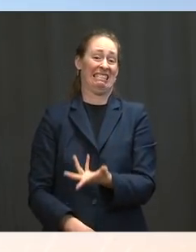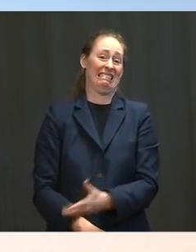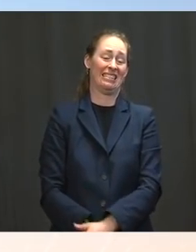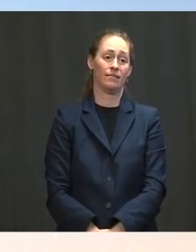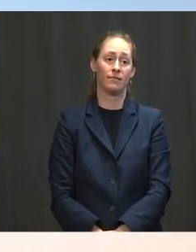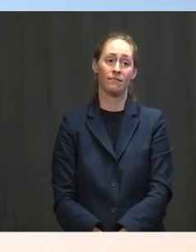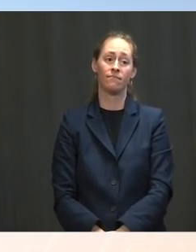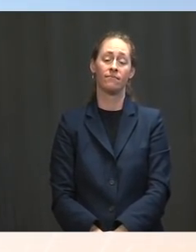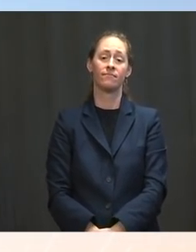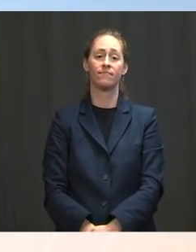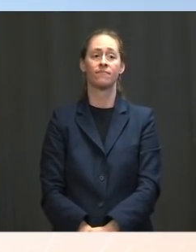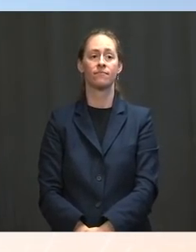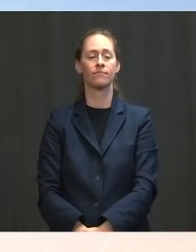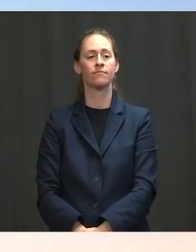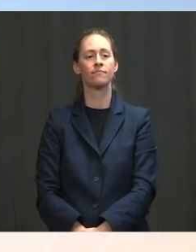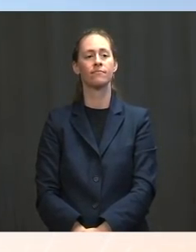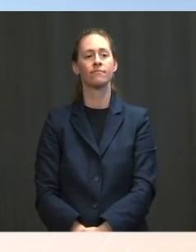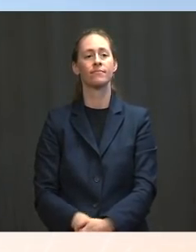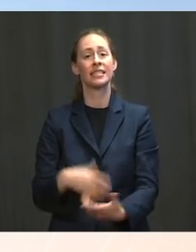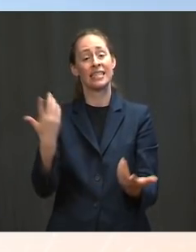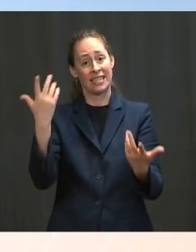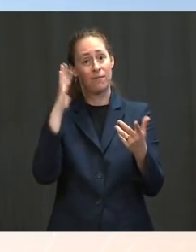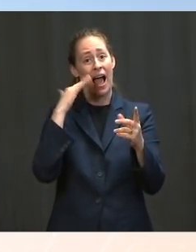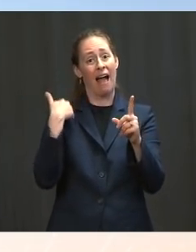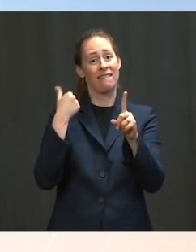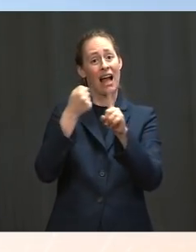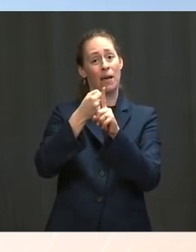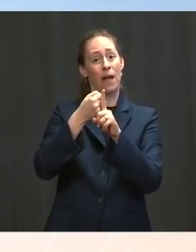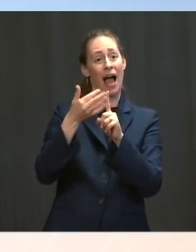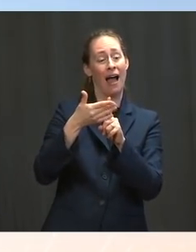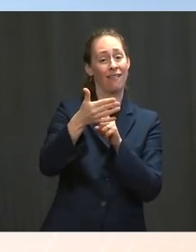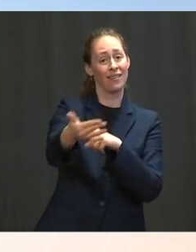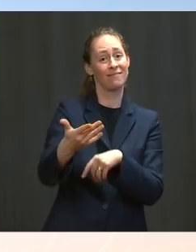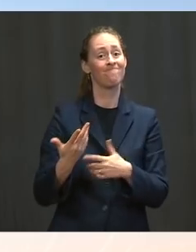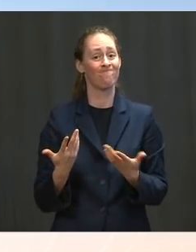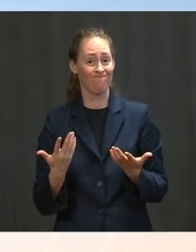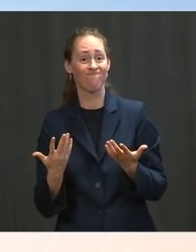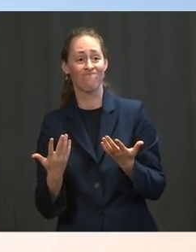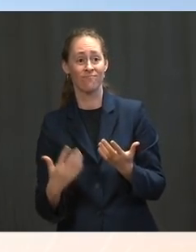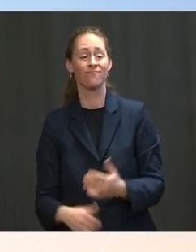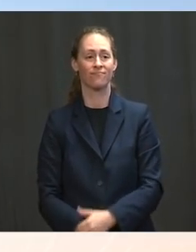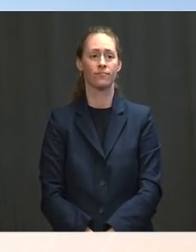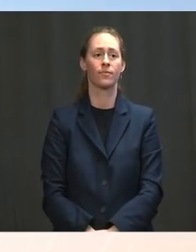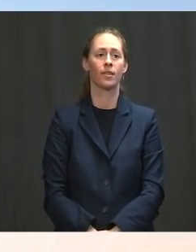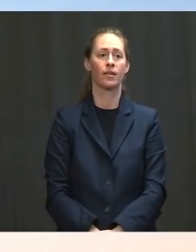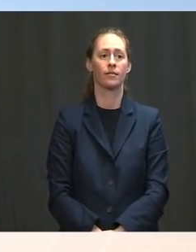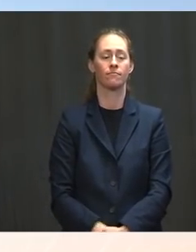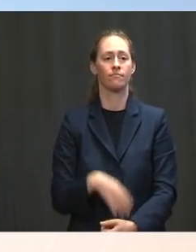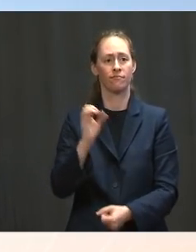we certainly would -- we saw the company put out an extensive statement today